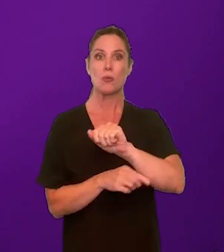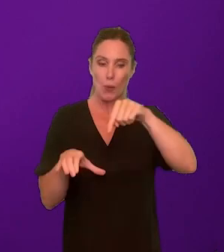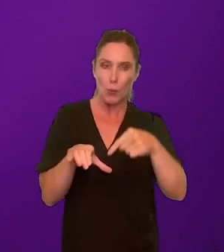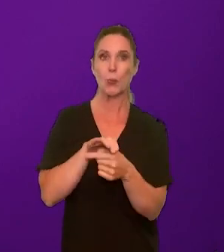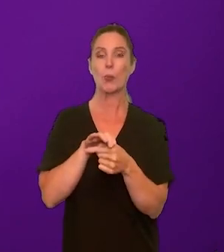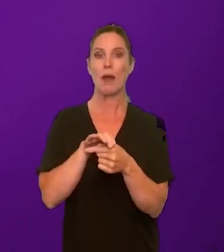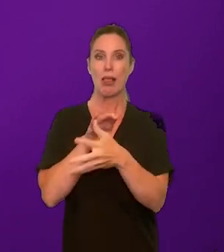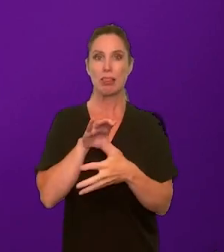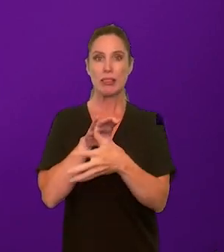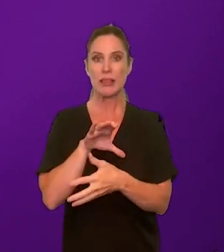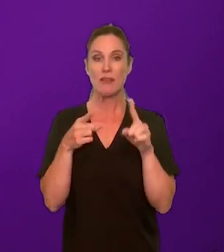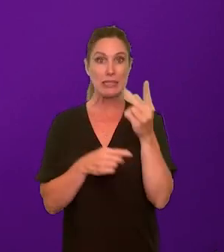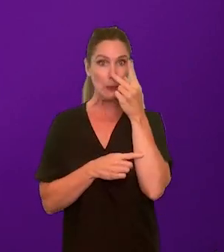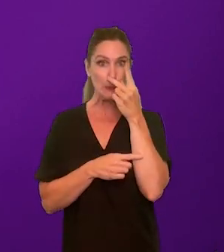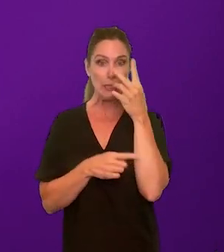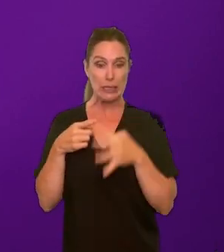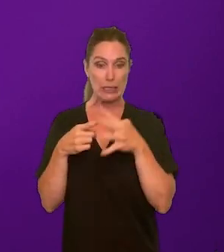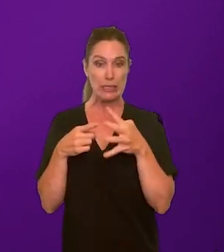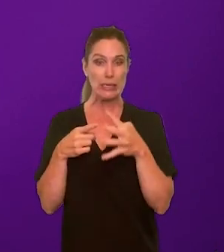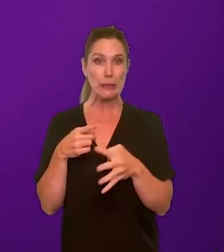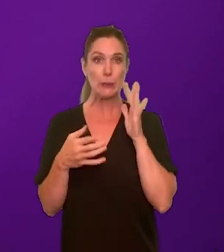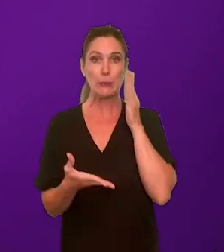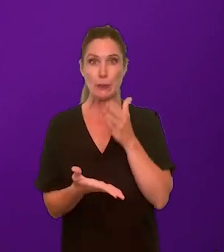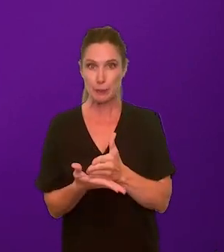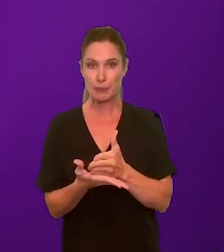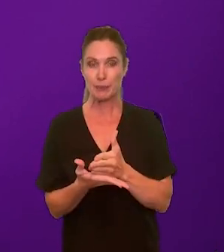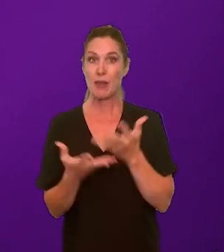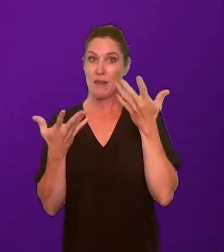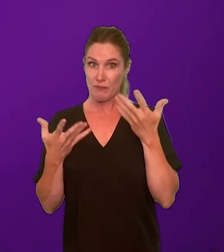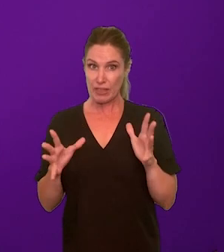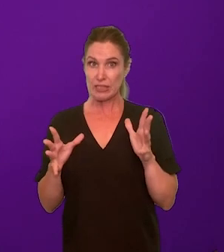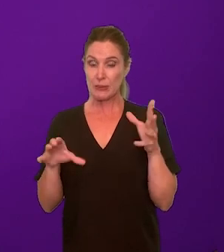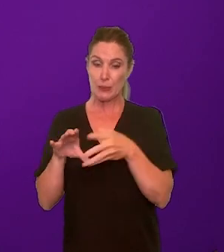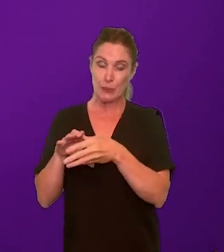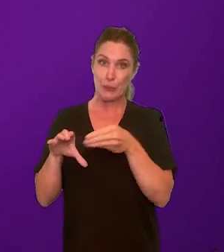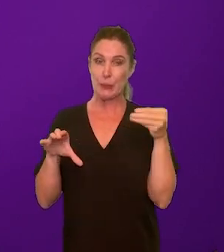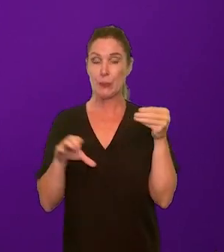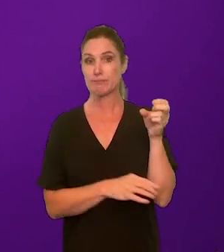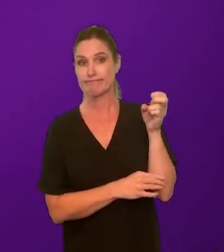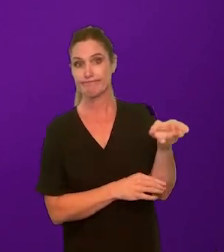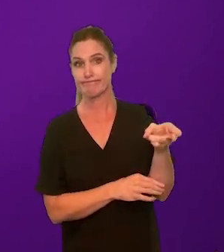and leave it in until urine stops flowing from the bladder. Afterwards, these catheters are removed and thrown away.